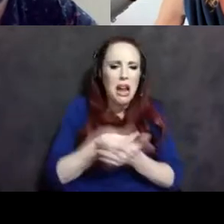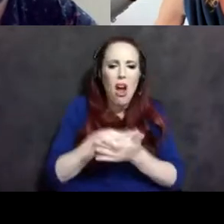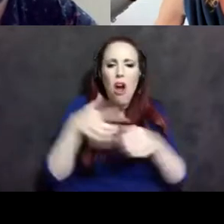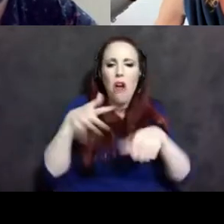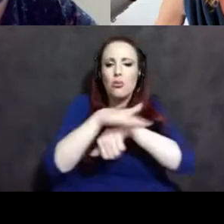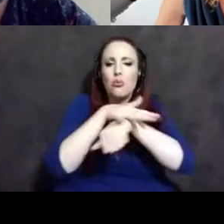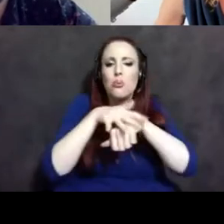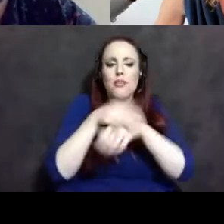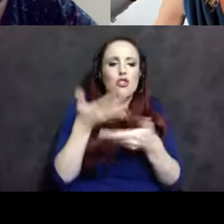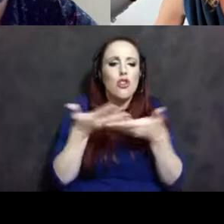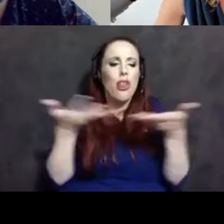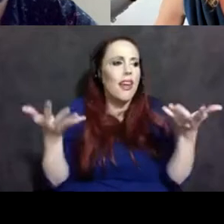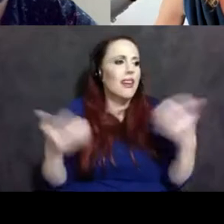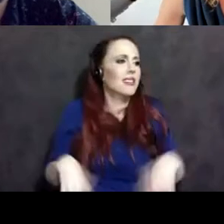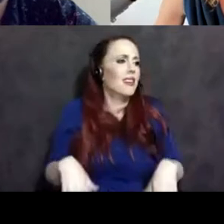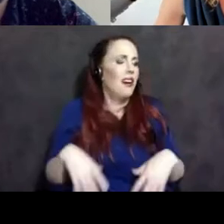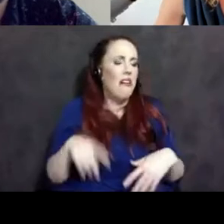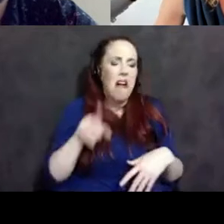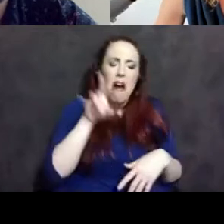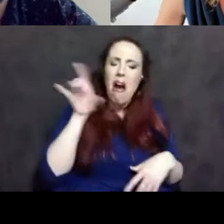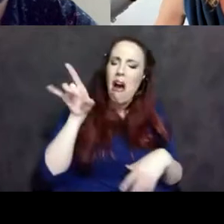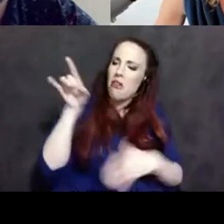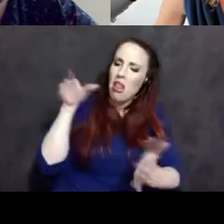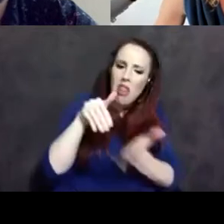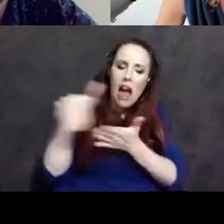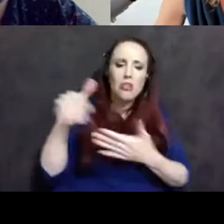Like, hundreds of thousands of dollars on, like, parade floats.